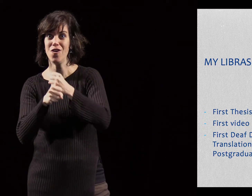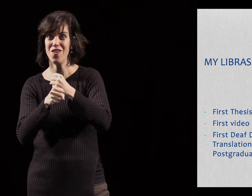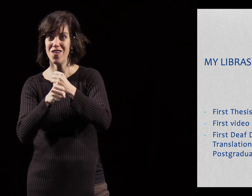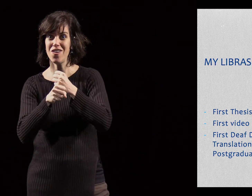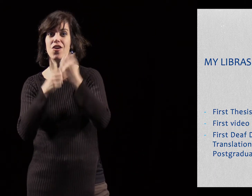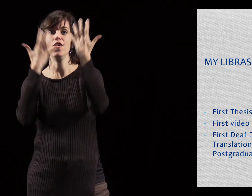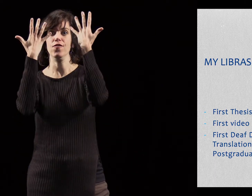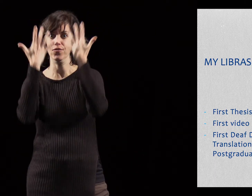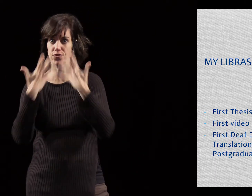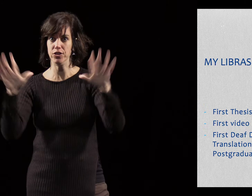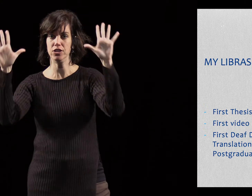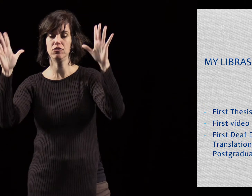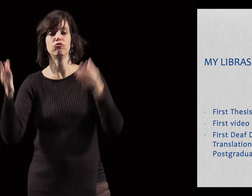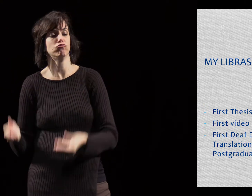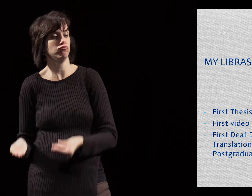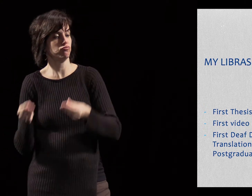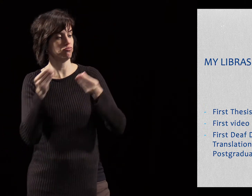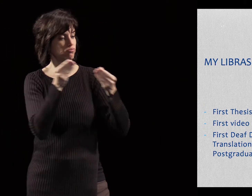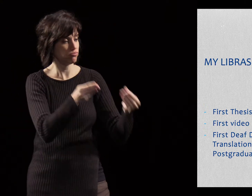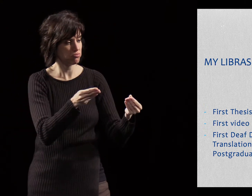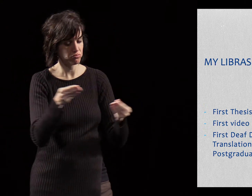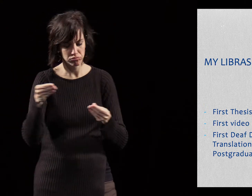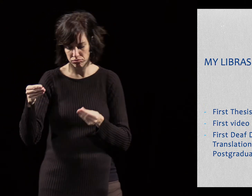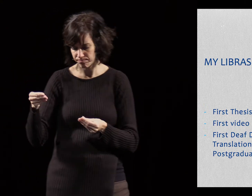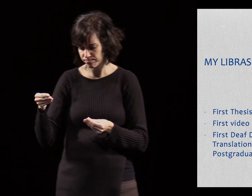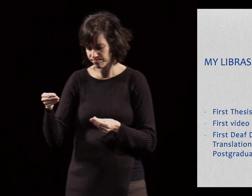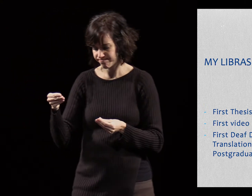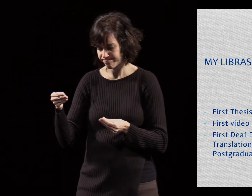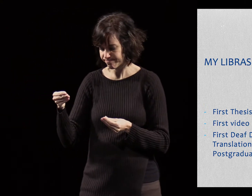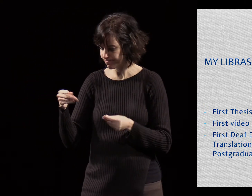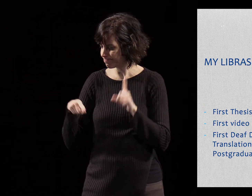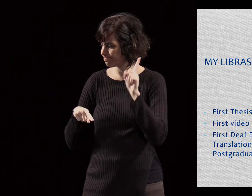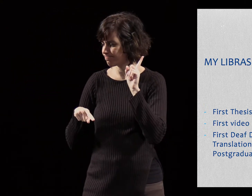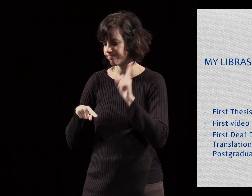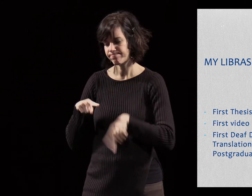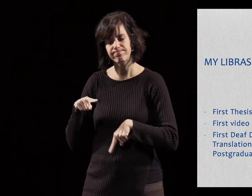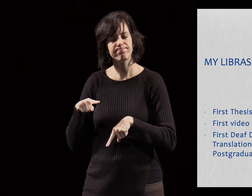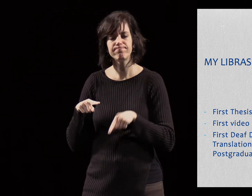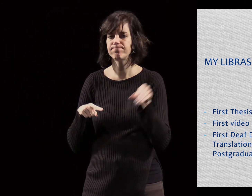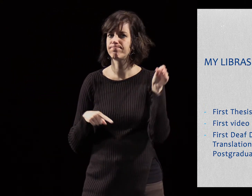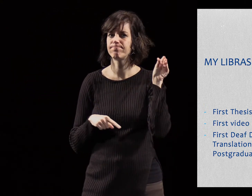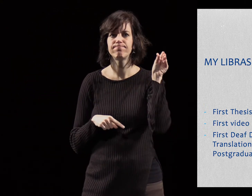So we decided to see how it went, and 4 years later, after all my hard work, I gave them the video.